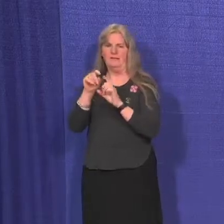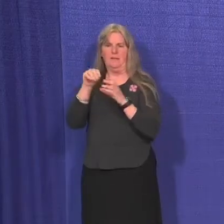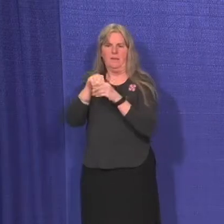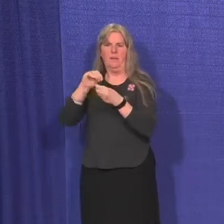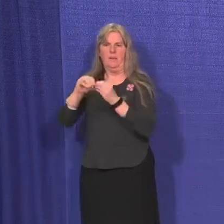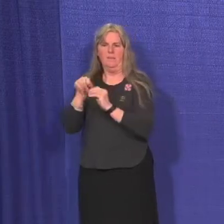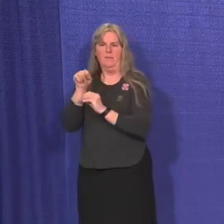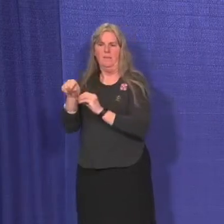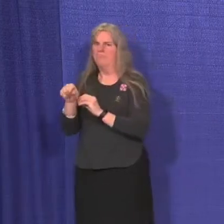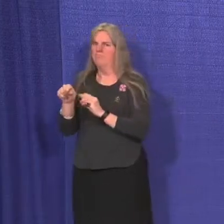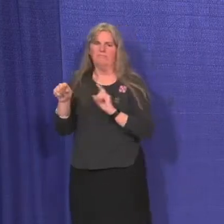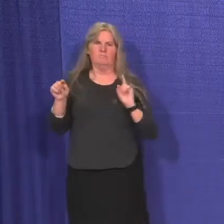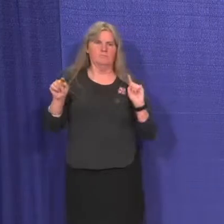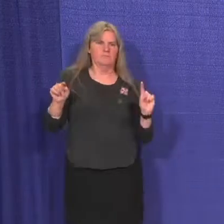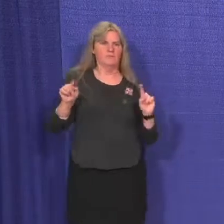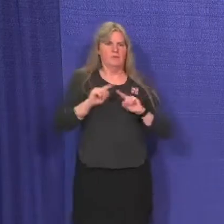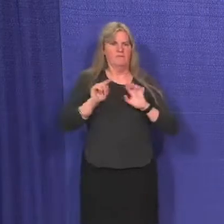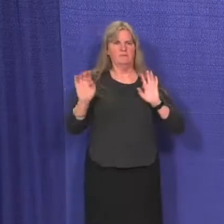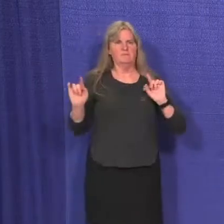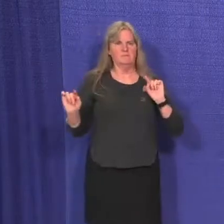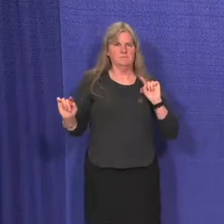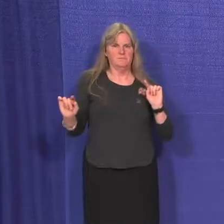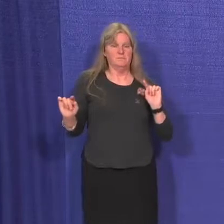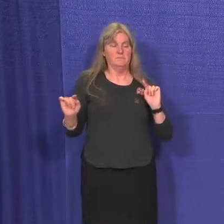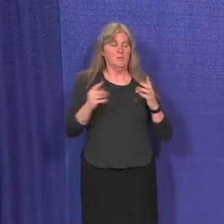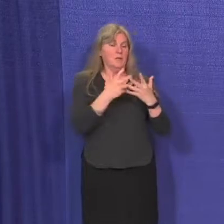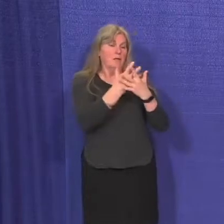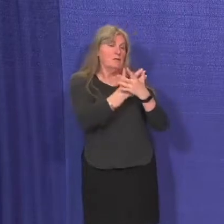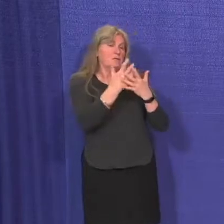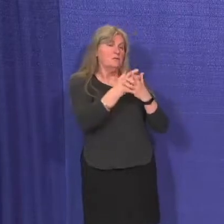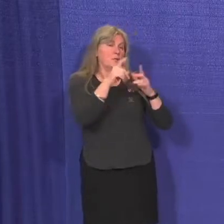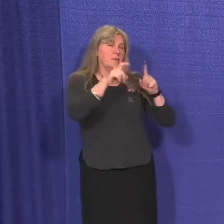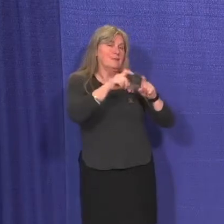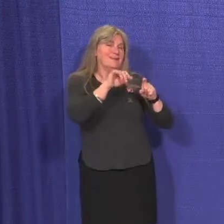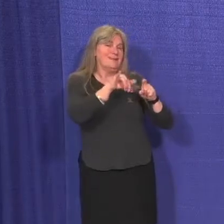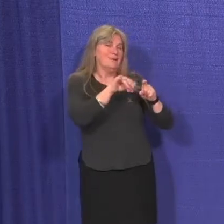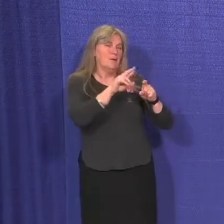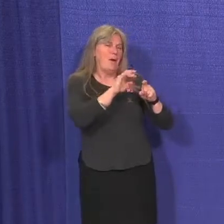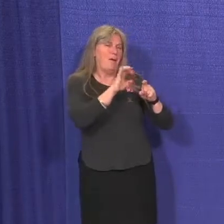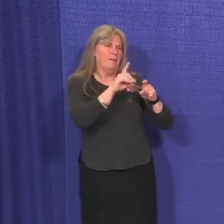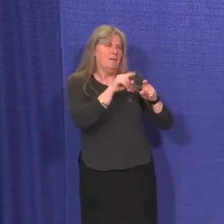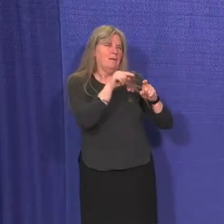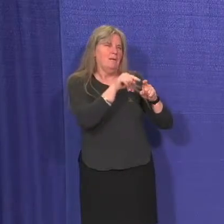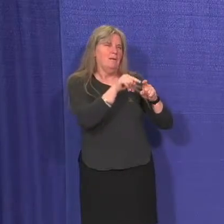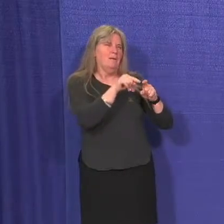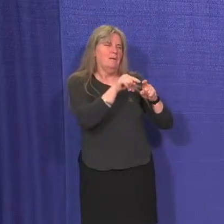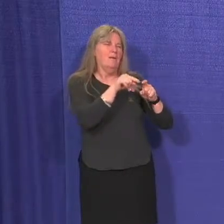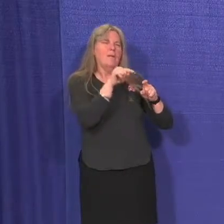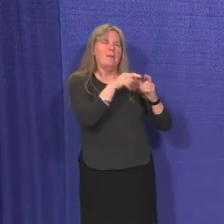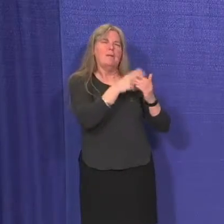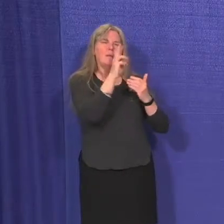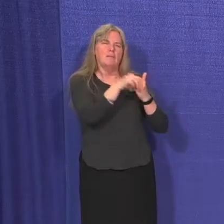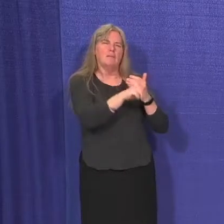Those test results are not reflected in the numbers on the website which reflects